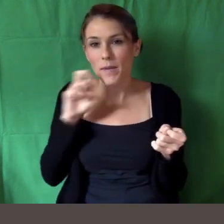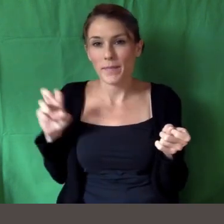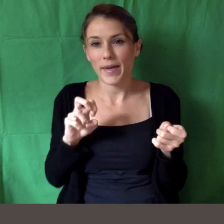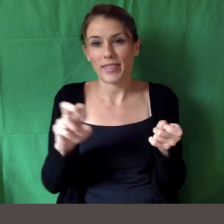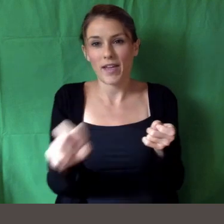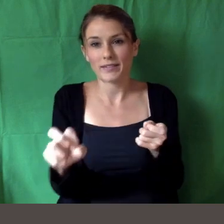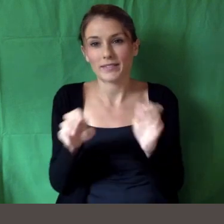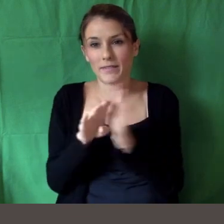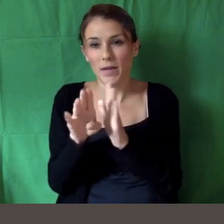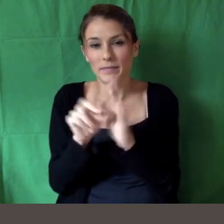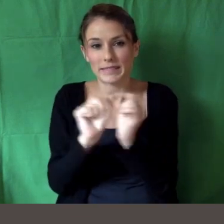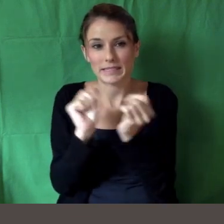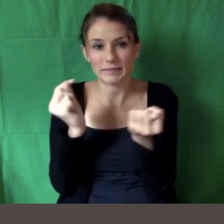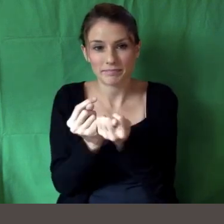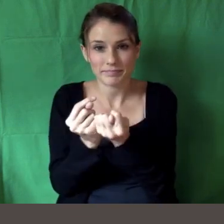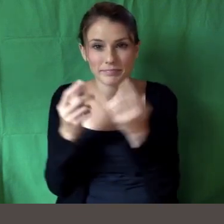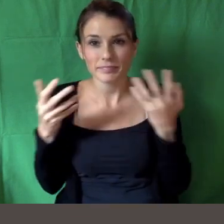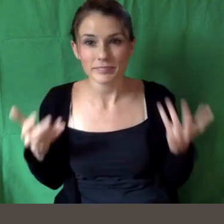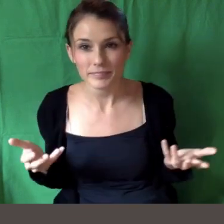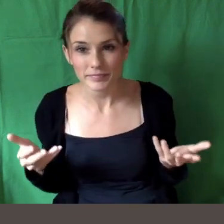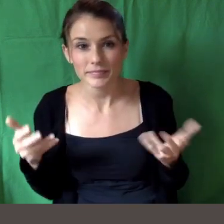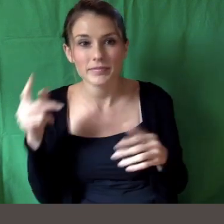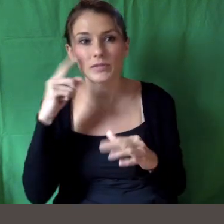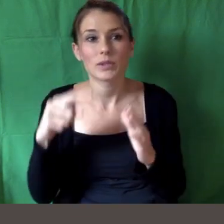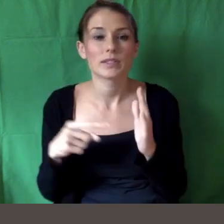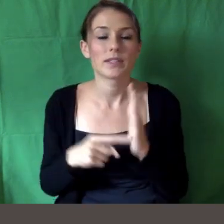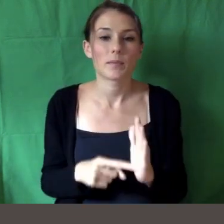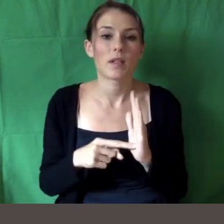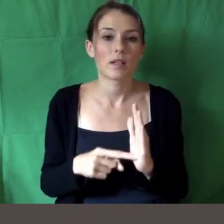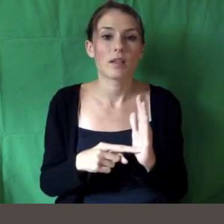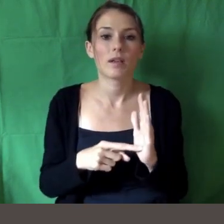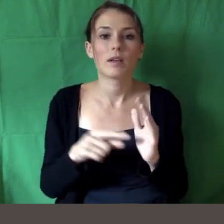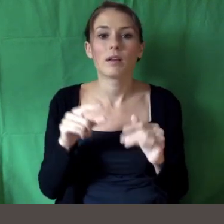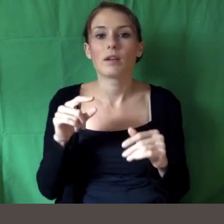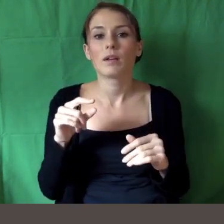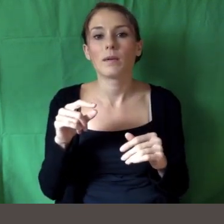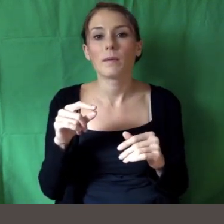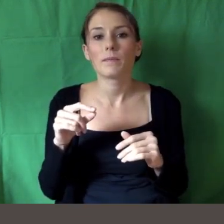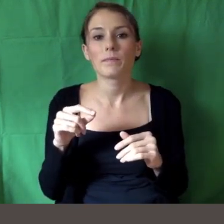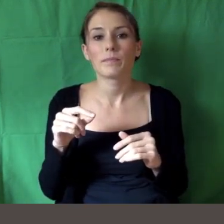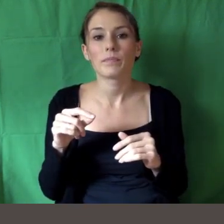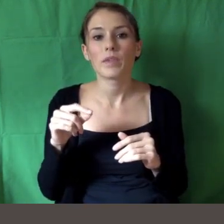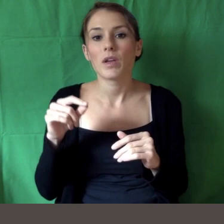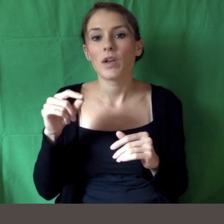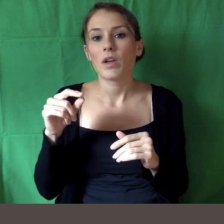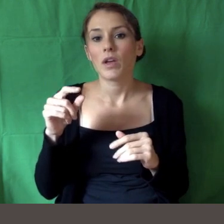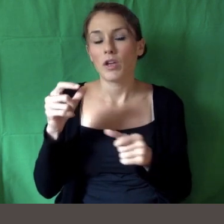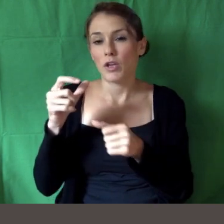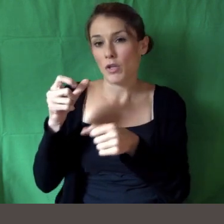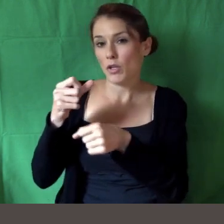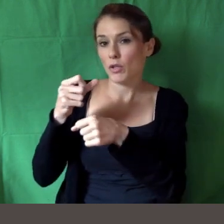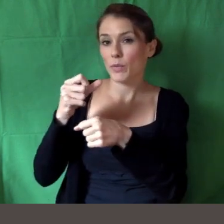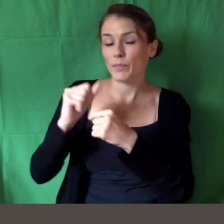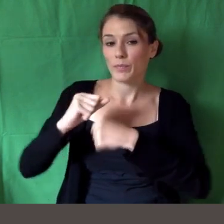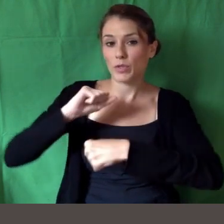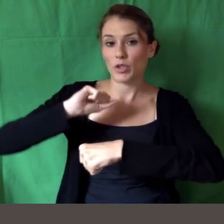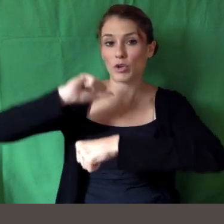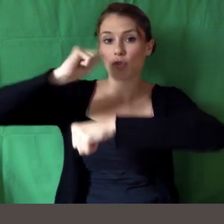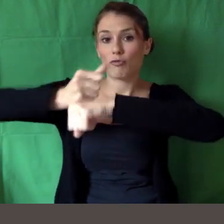team. For example, when Guido van Rossum, the creator of Python stepped down from being the Python